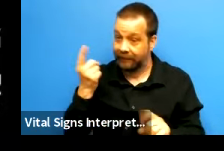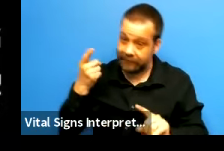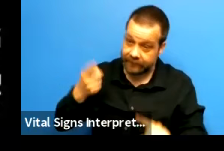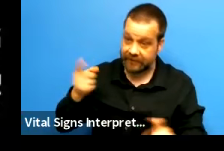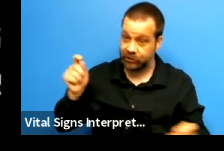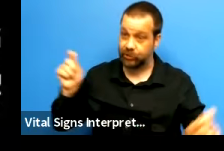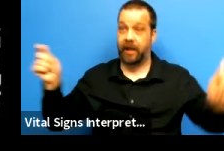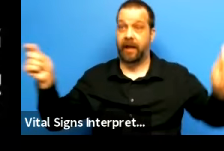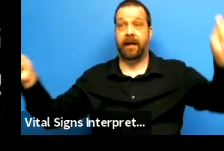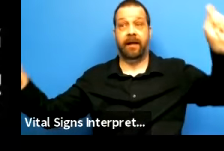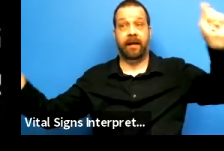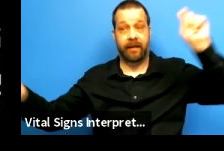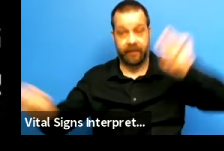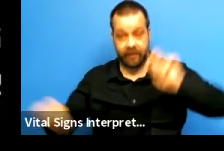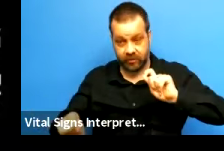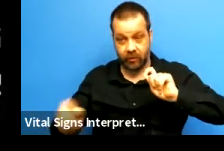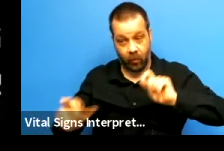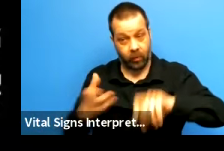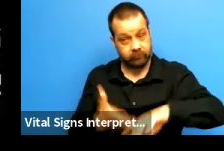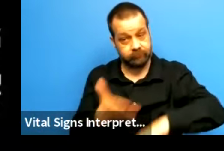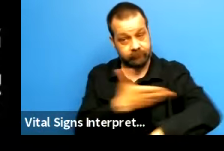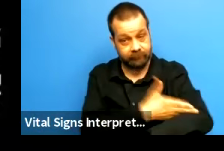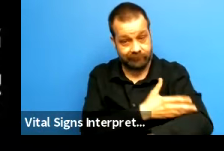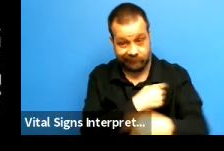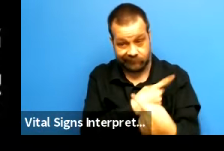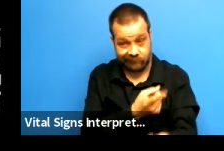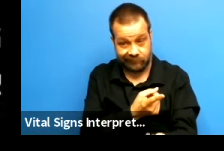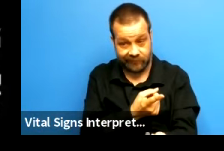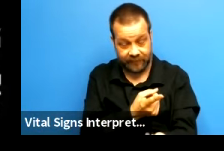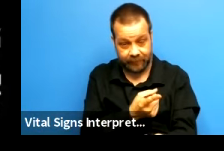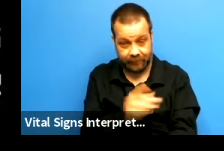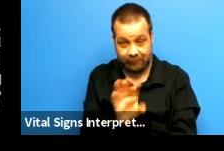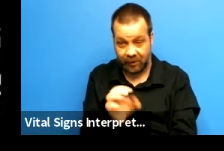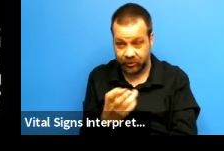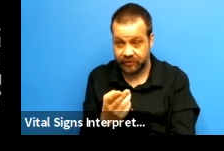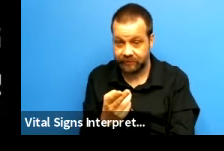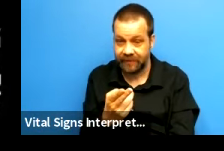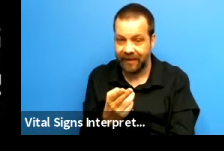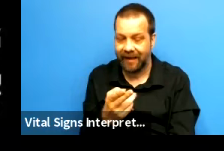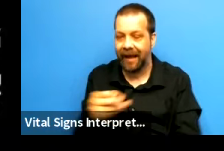or at least an enhancement of over the last several months is in the retail area.